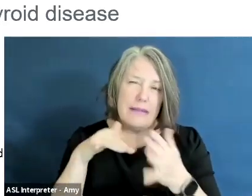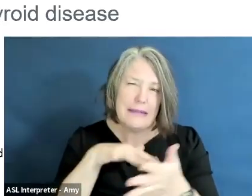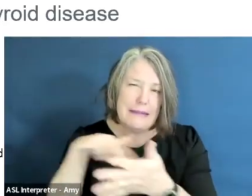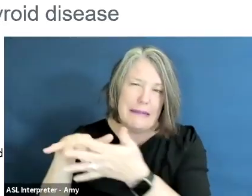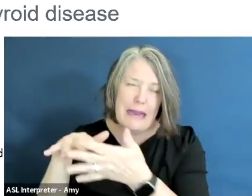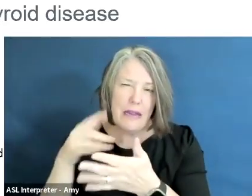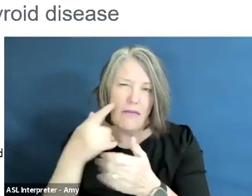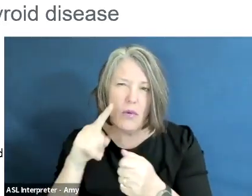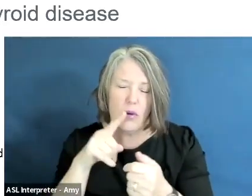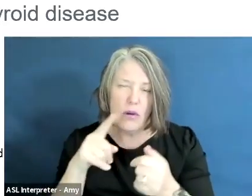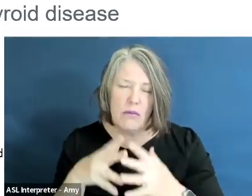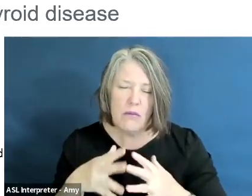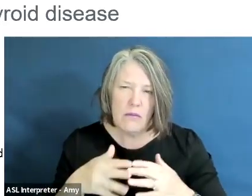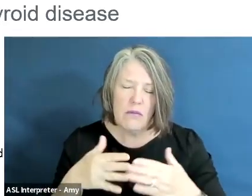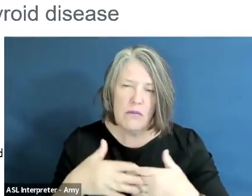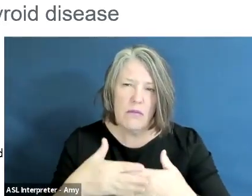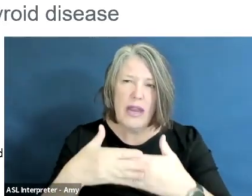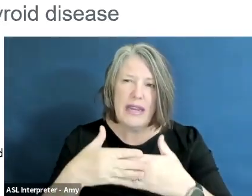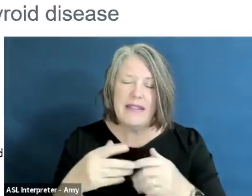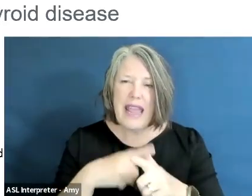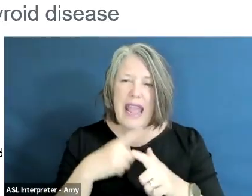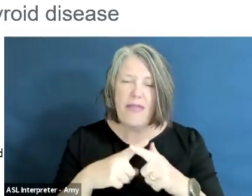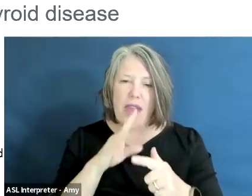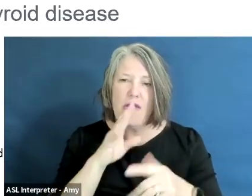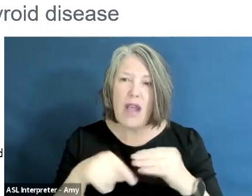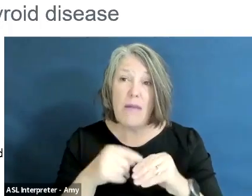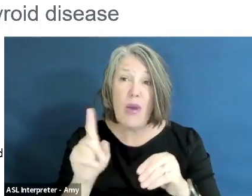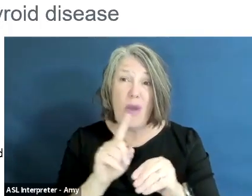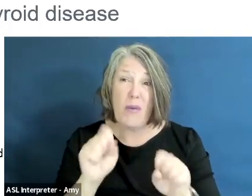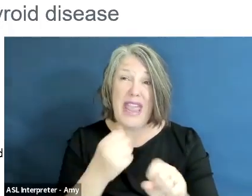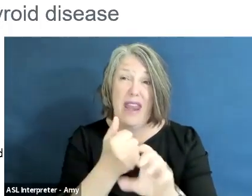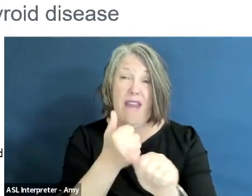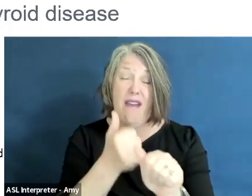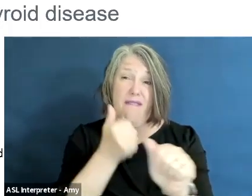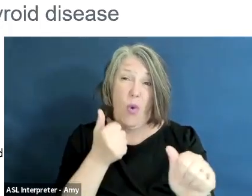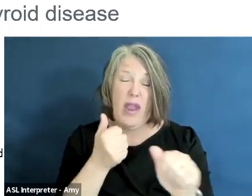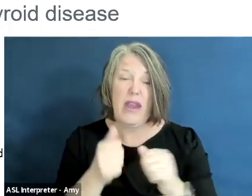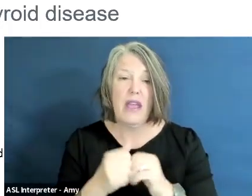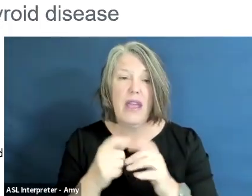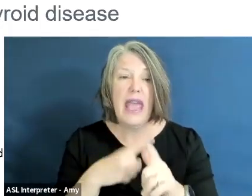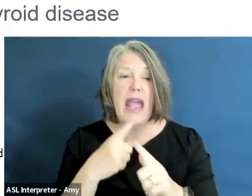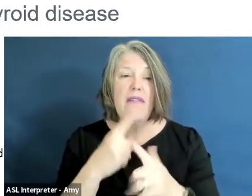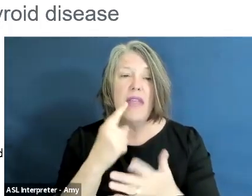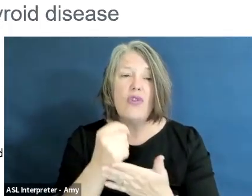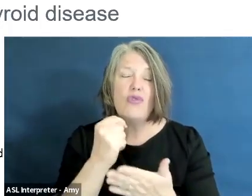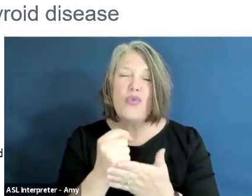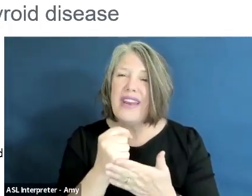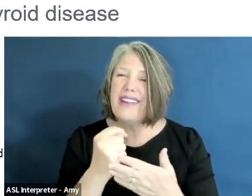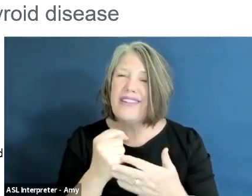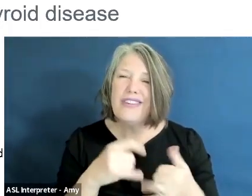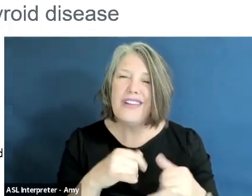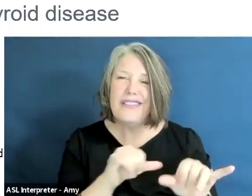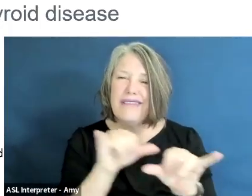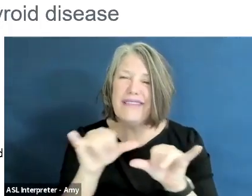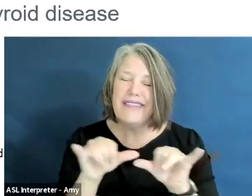thinking about how we could manage those and avoid those where possible. And then treating common medical conditions like high blood pressure,